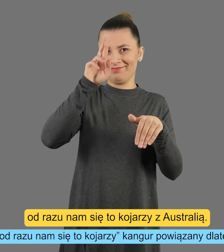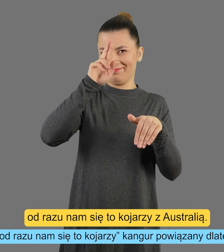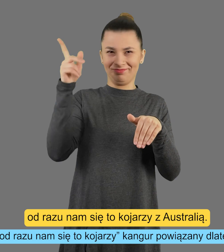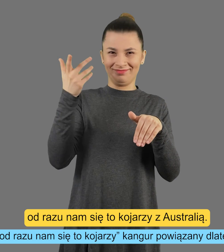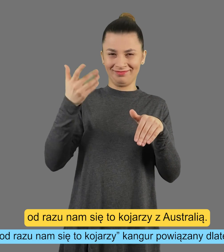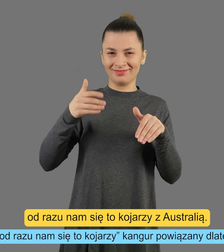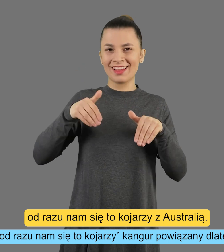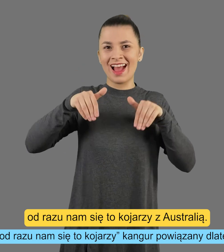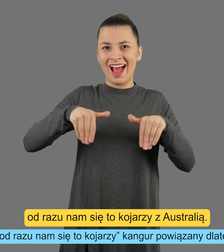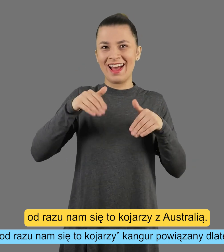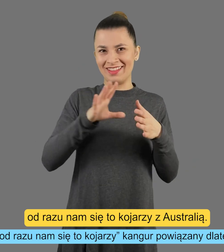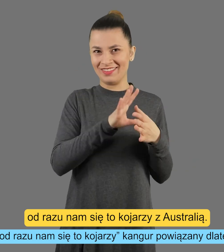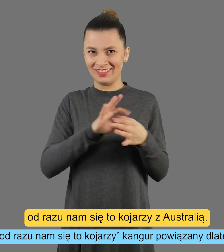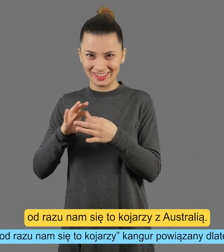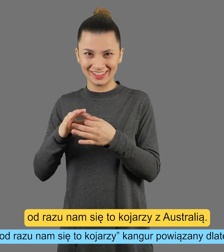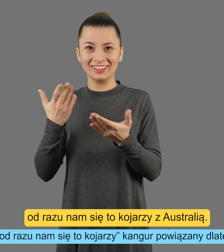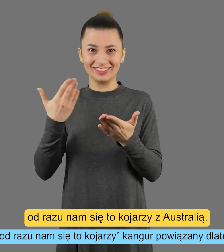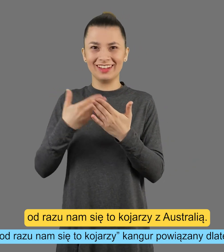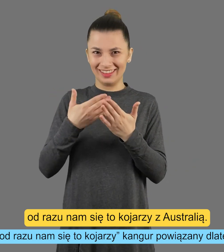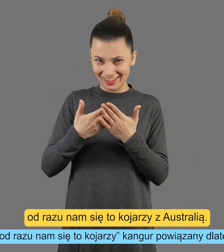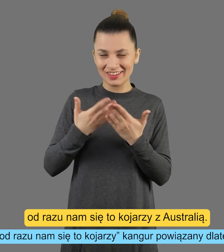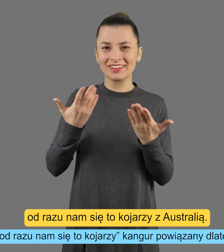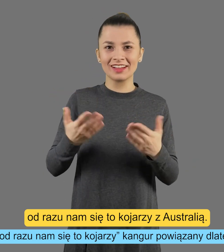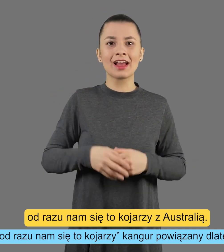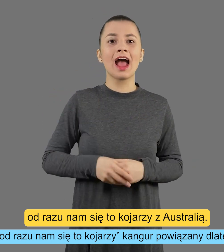we immediately associate it with Australia.